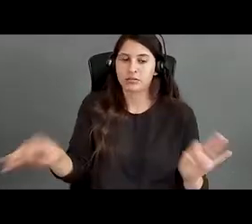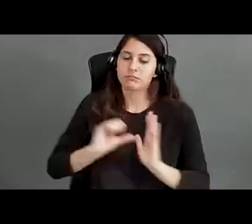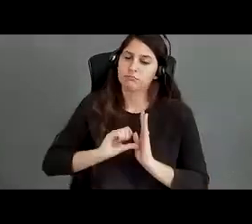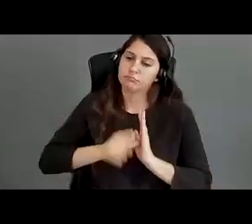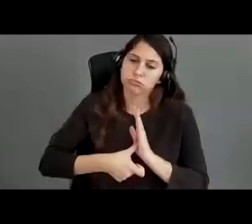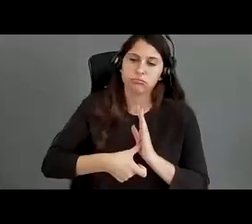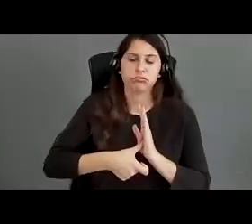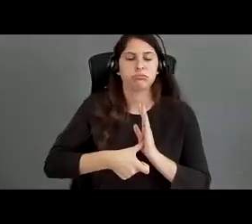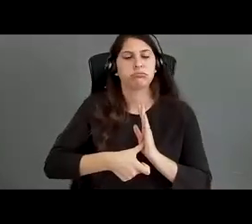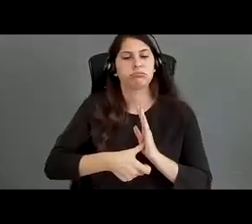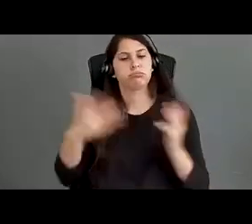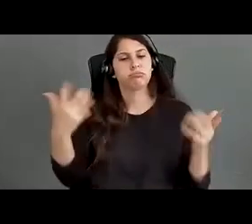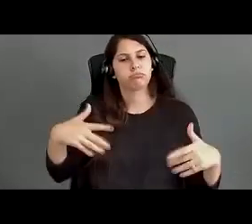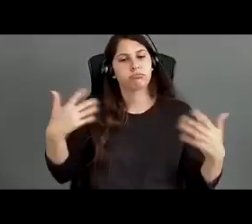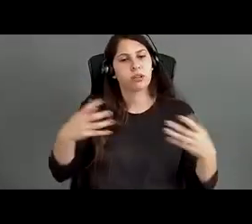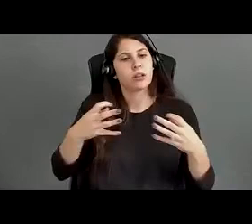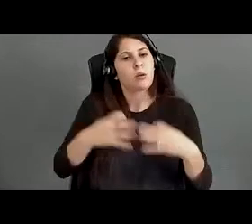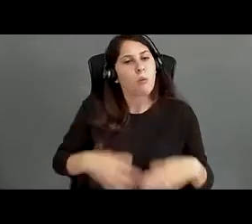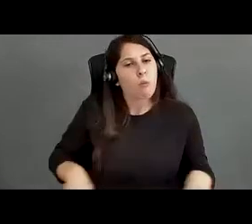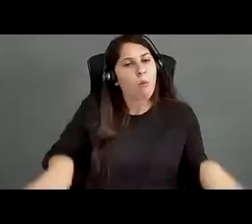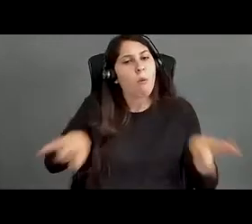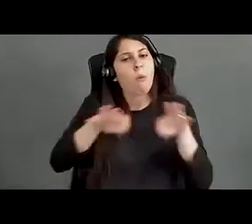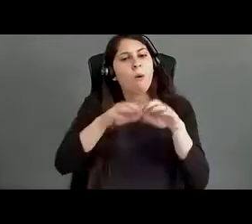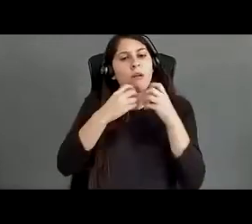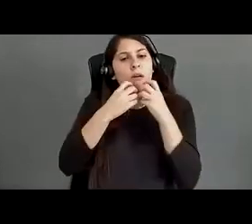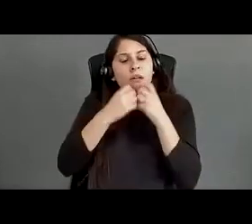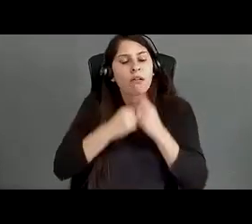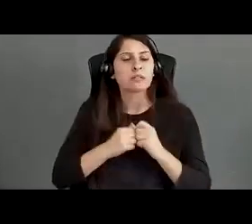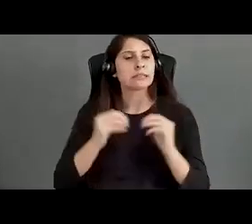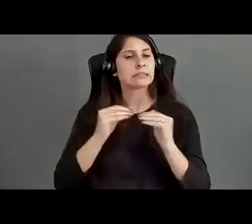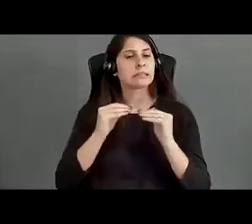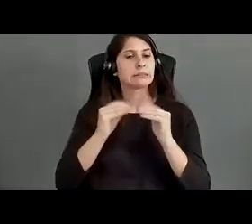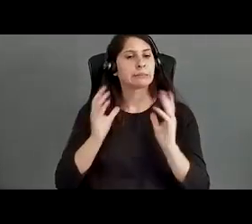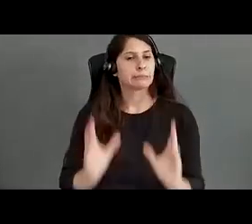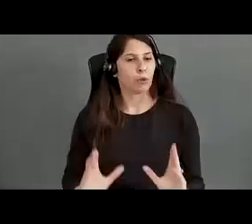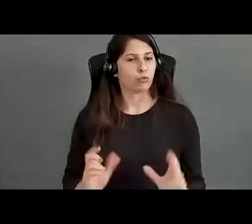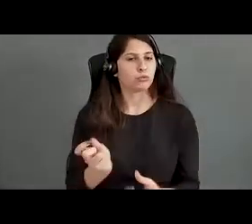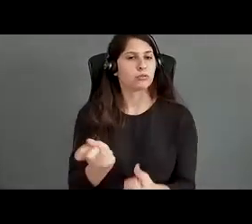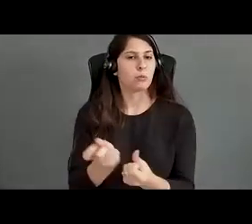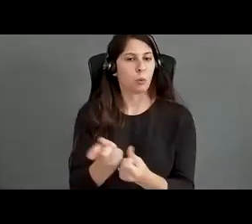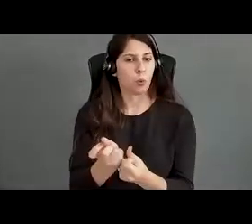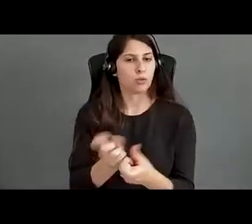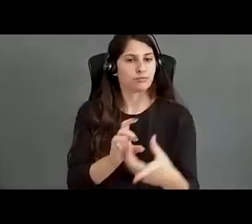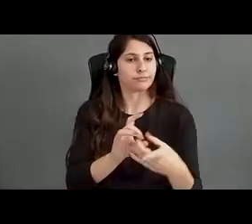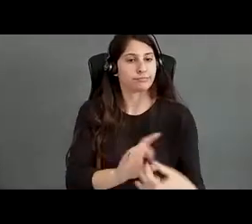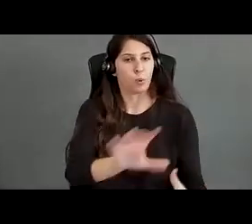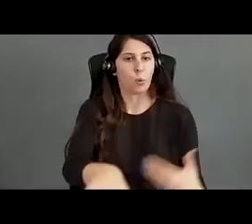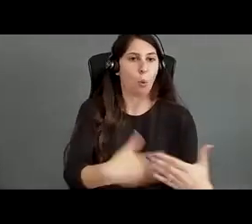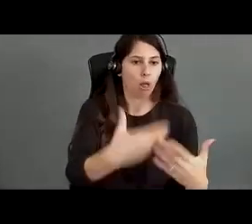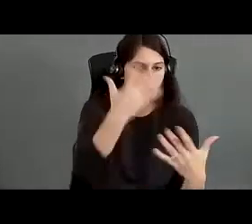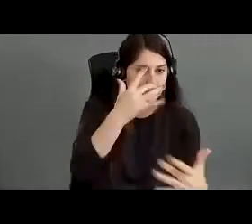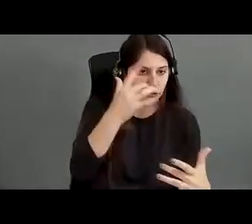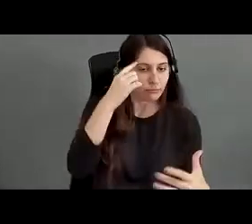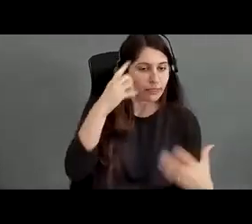the importance and the value of peer support with all conditions, in my opinion,